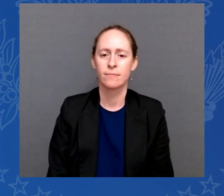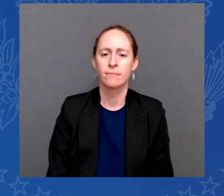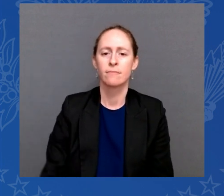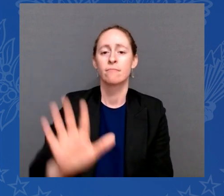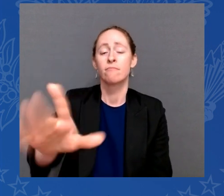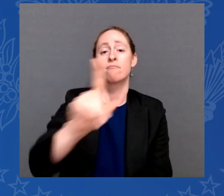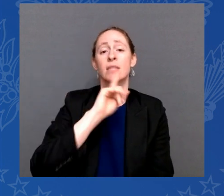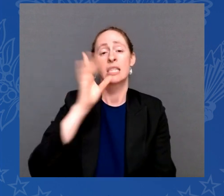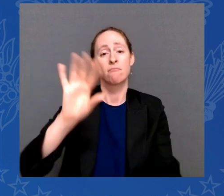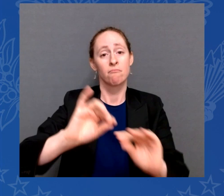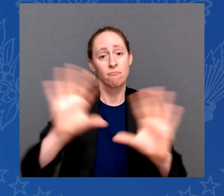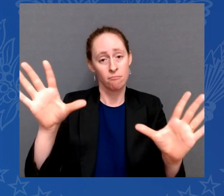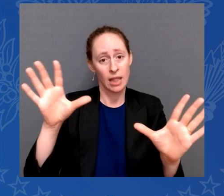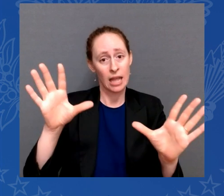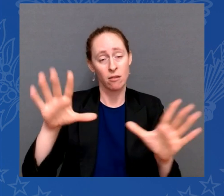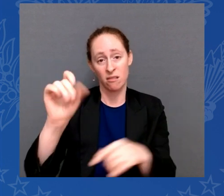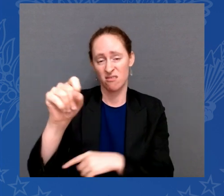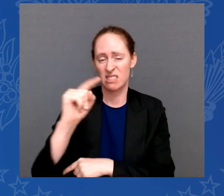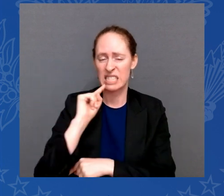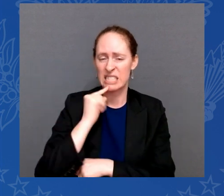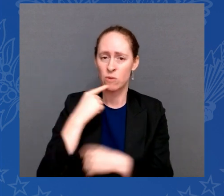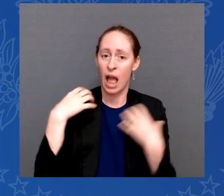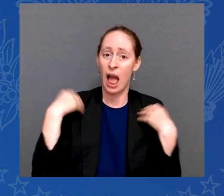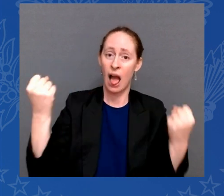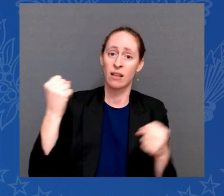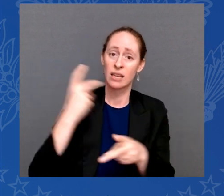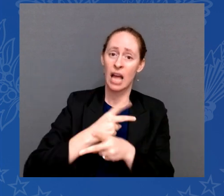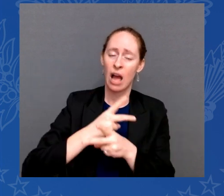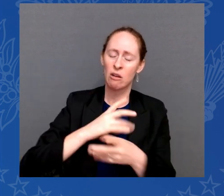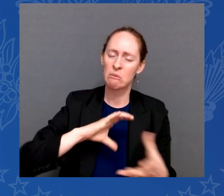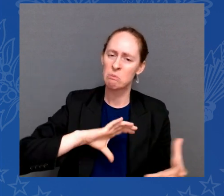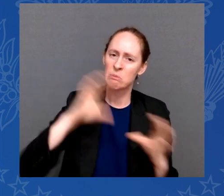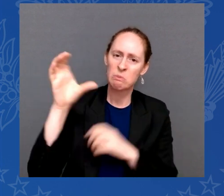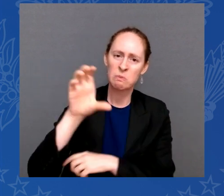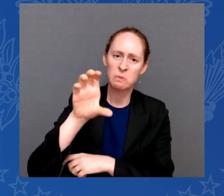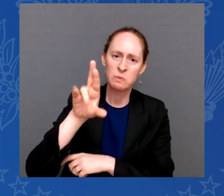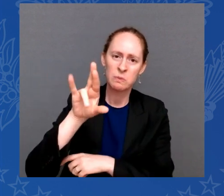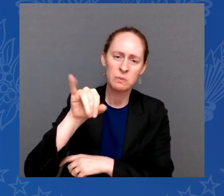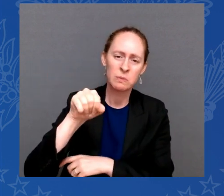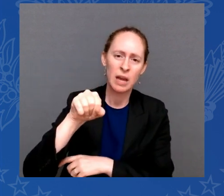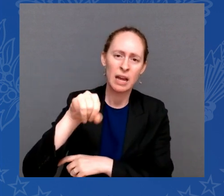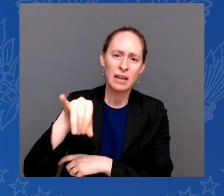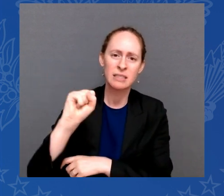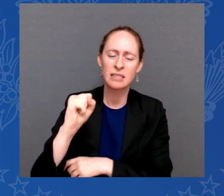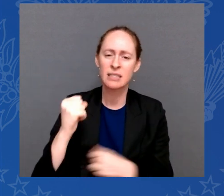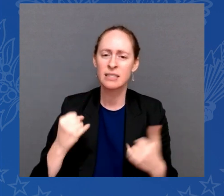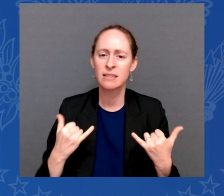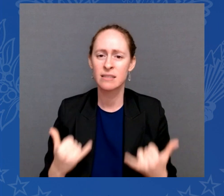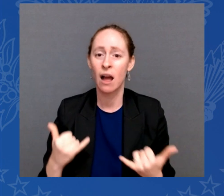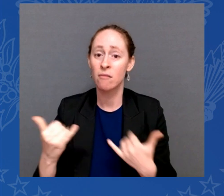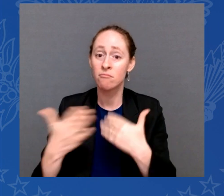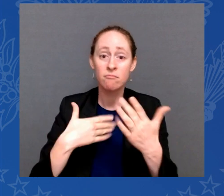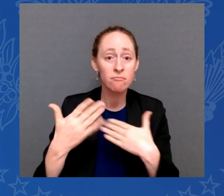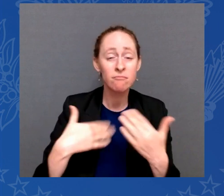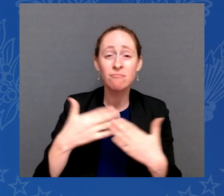whoever they voted for in any election, understand what is at stake for themselves, their family, and their future.